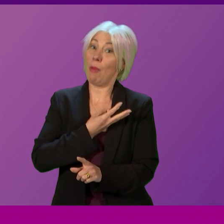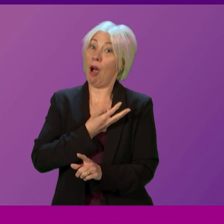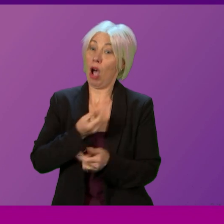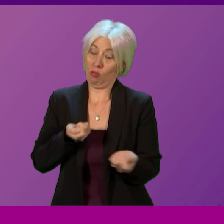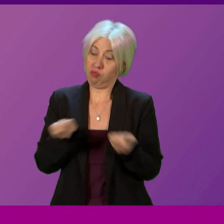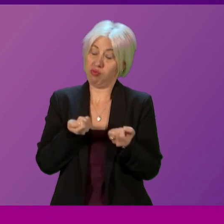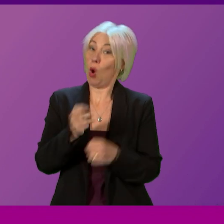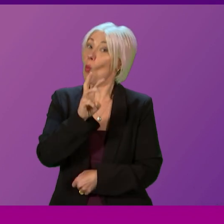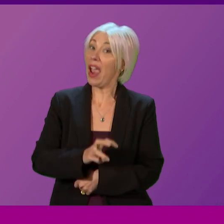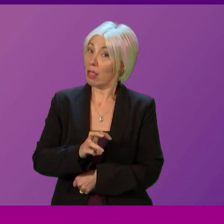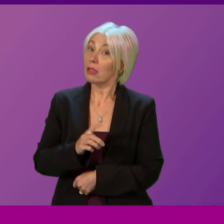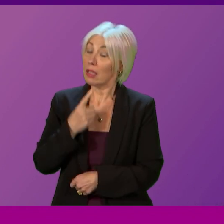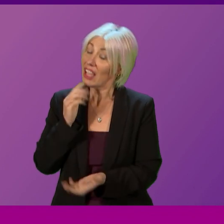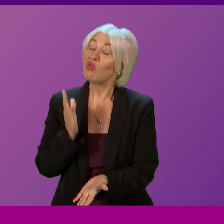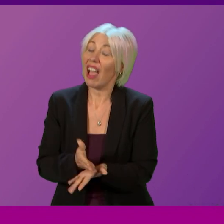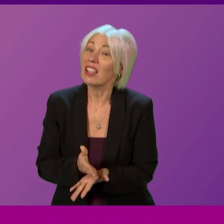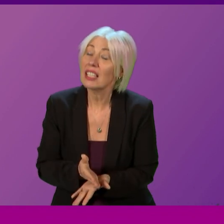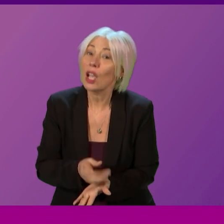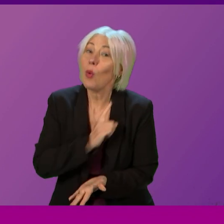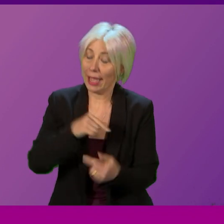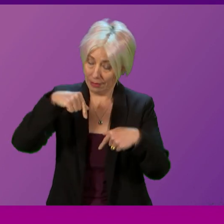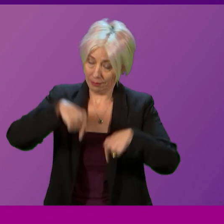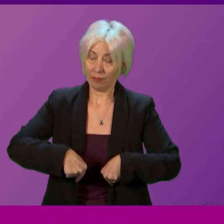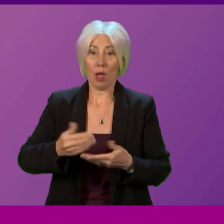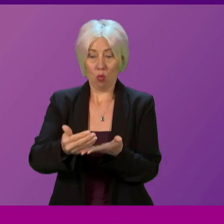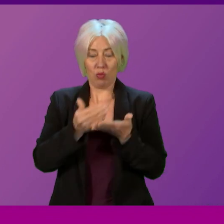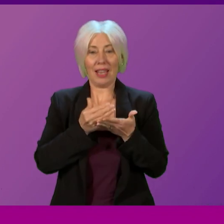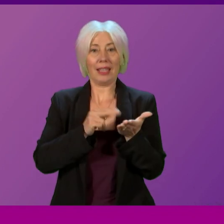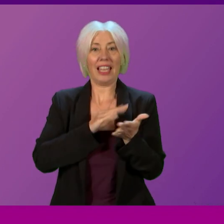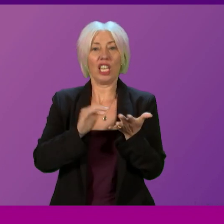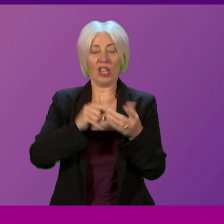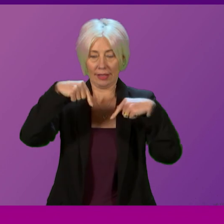That is the reality, because we protect our national health service in these difficult